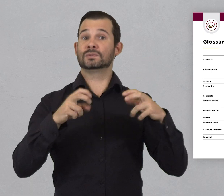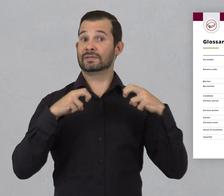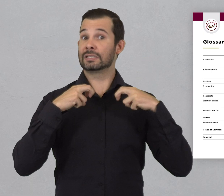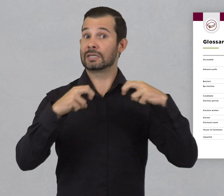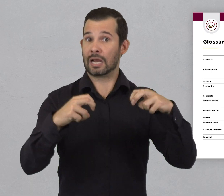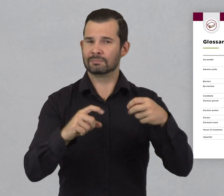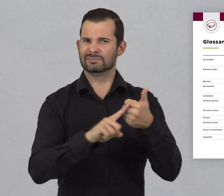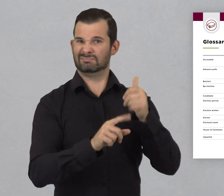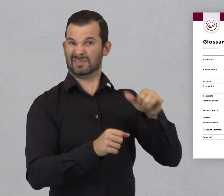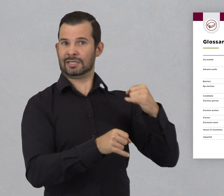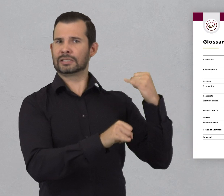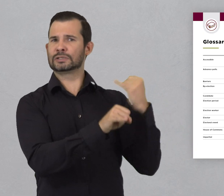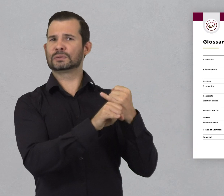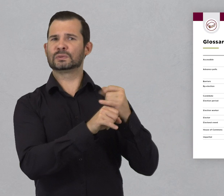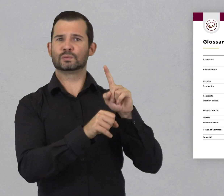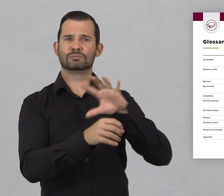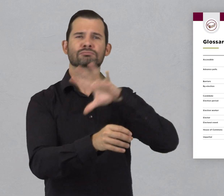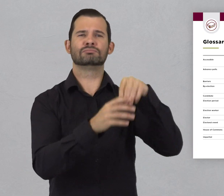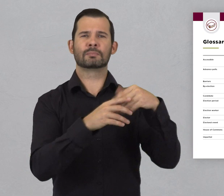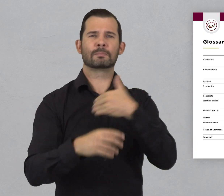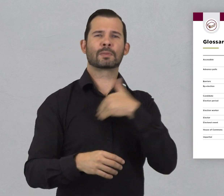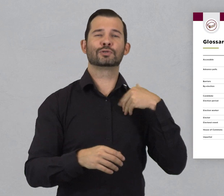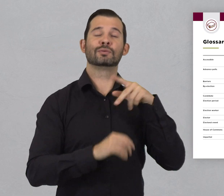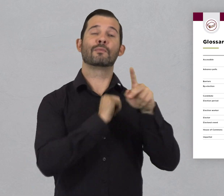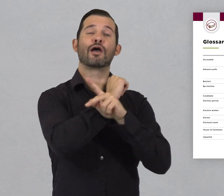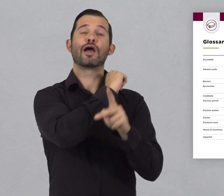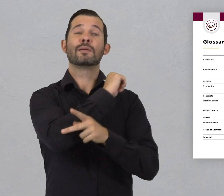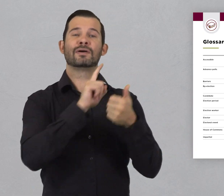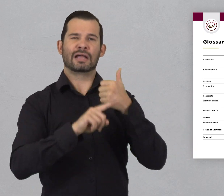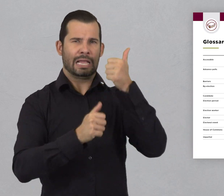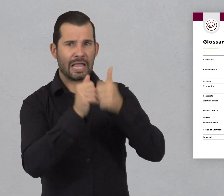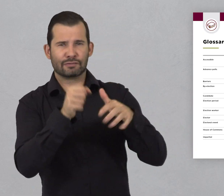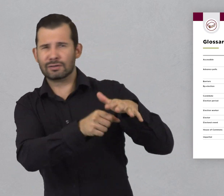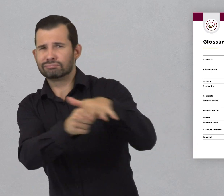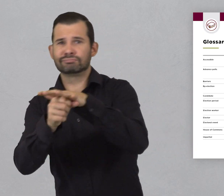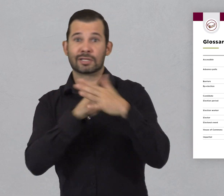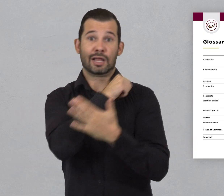House of Commons: The institution made up of members of Parliament from every riding